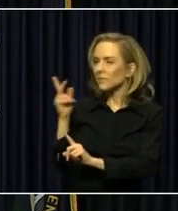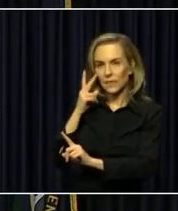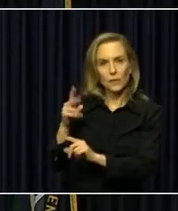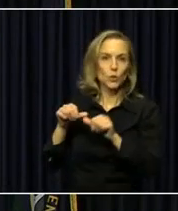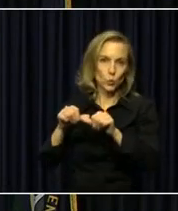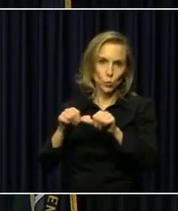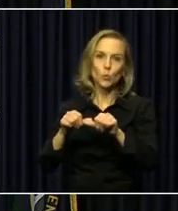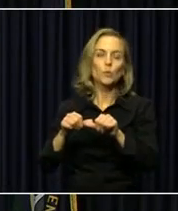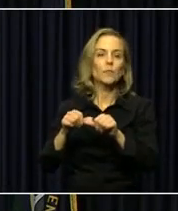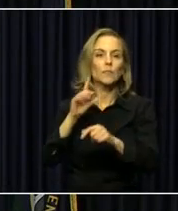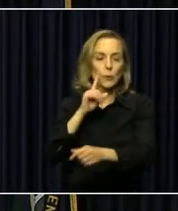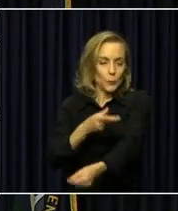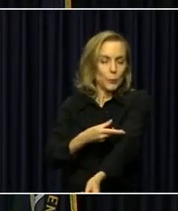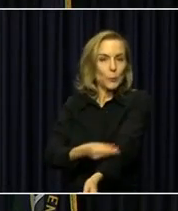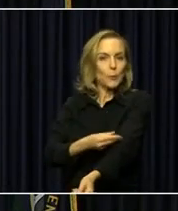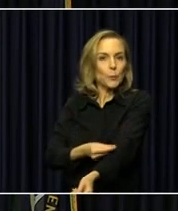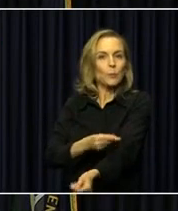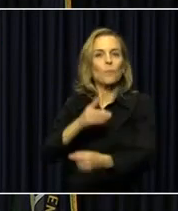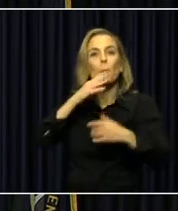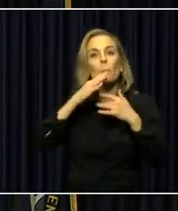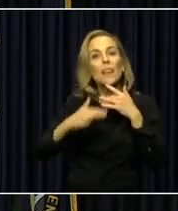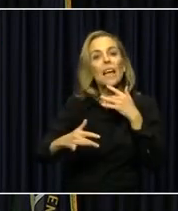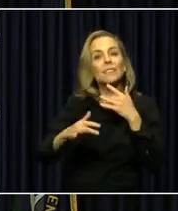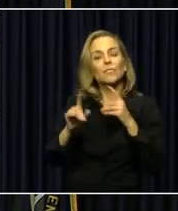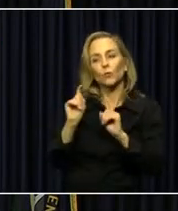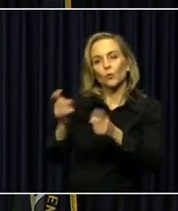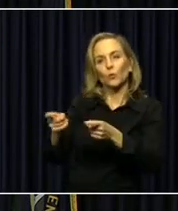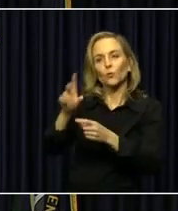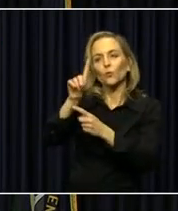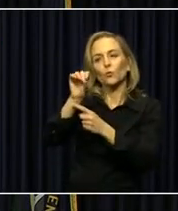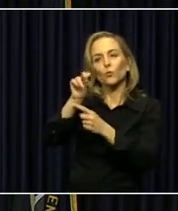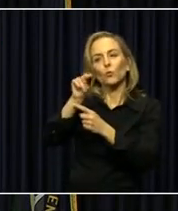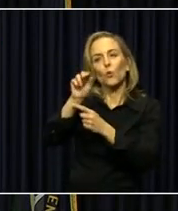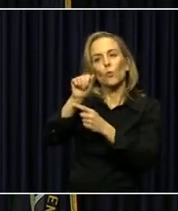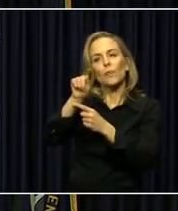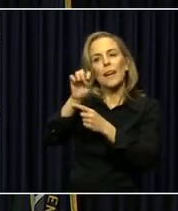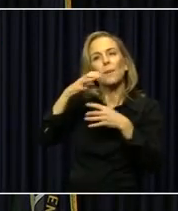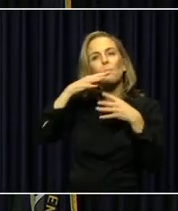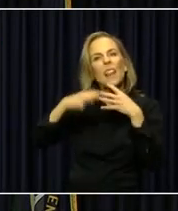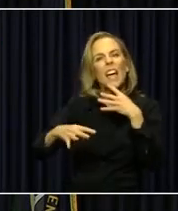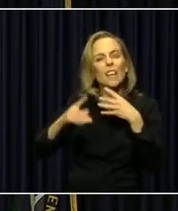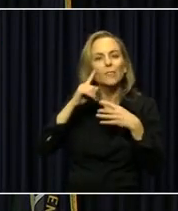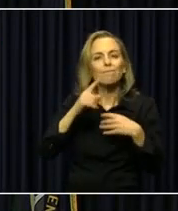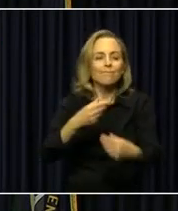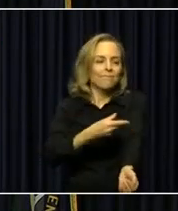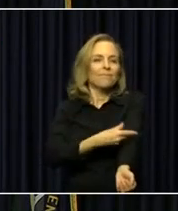LONGER OR IS GOING TO TAKE A LARGER TOLL ON OUR PEOPLE. ALL RIGHT.